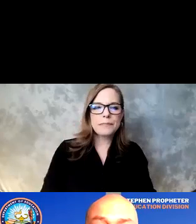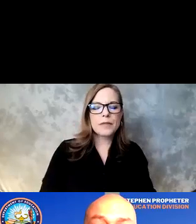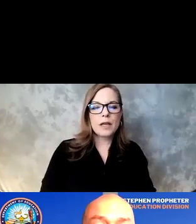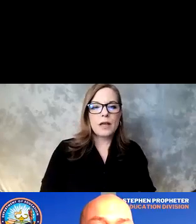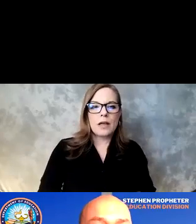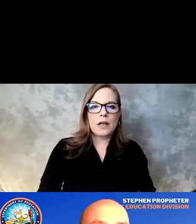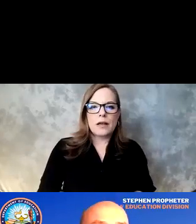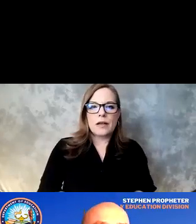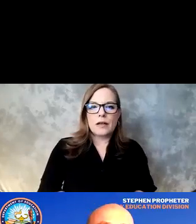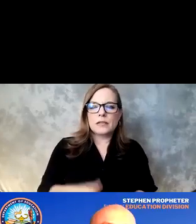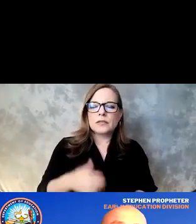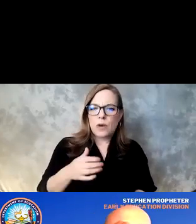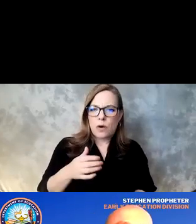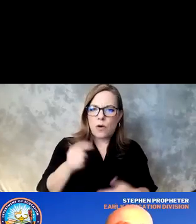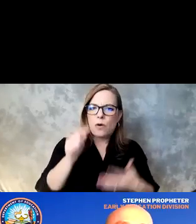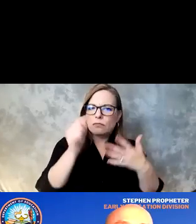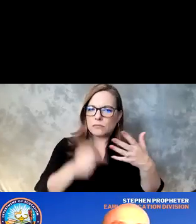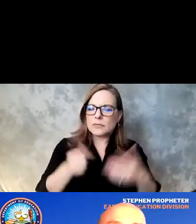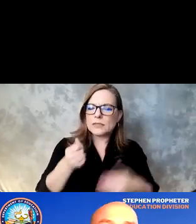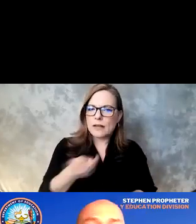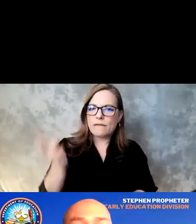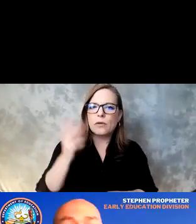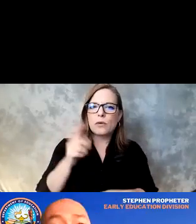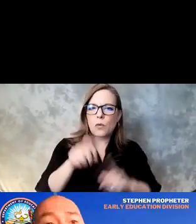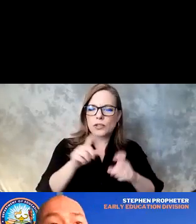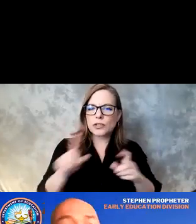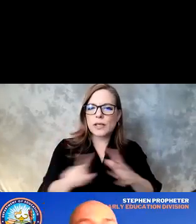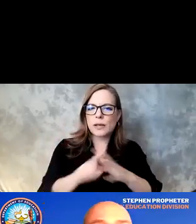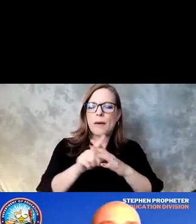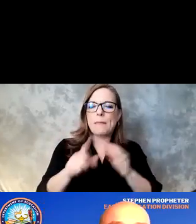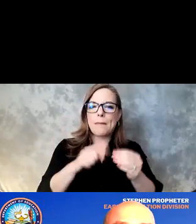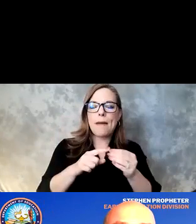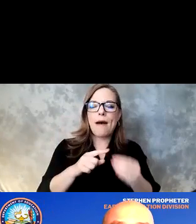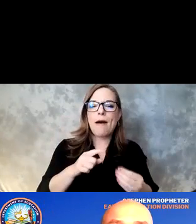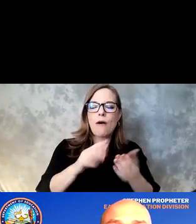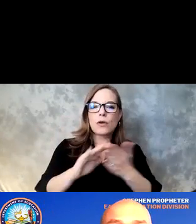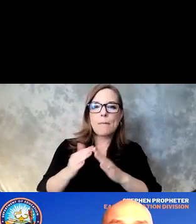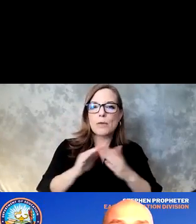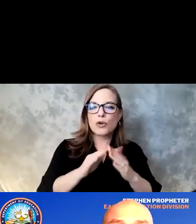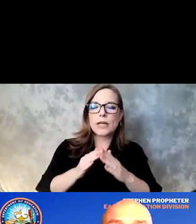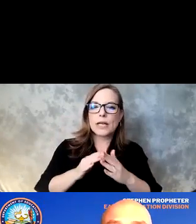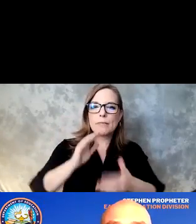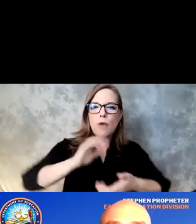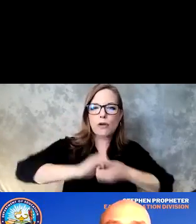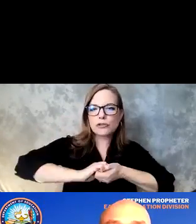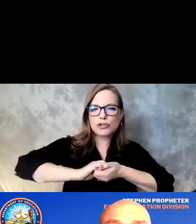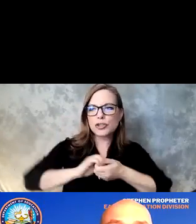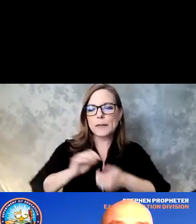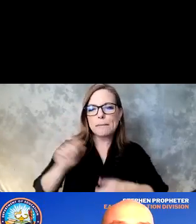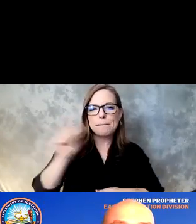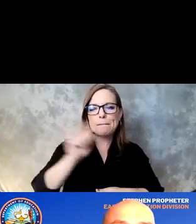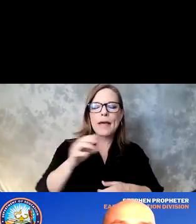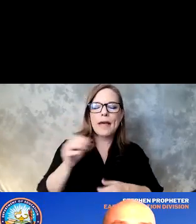a number of questions in here around The Community Partnerships and Community Engagement. And